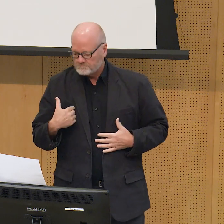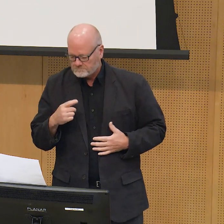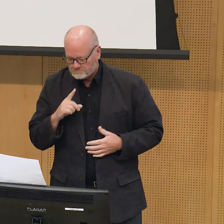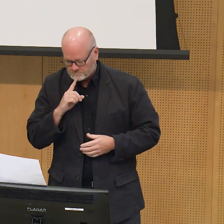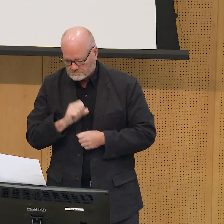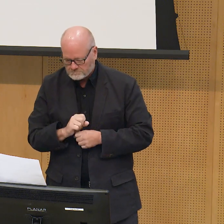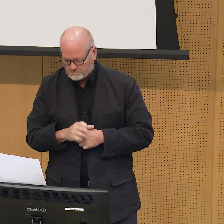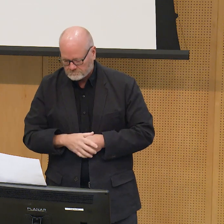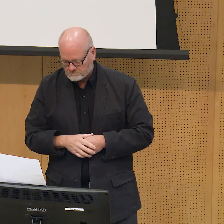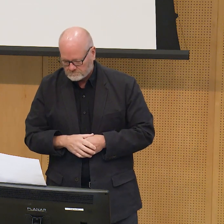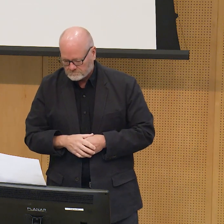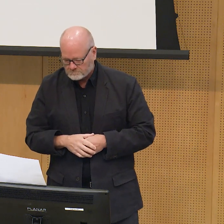it's truly inspiring.